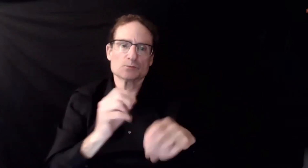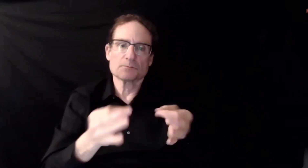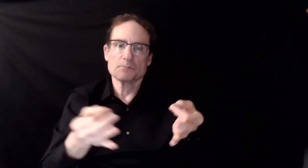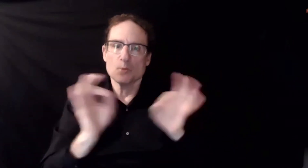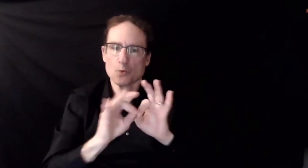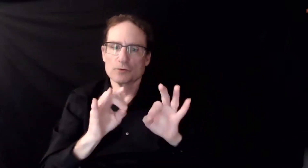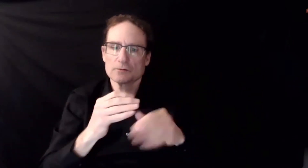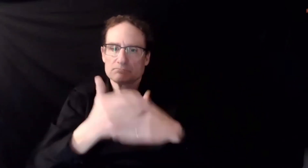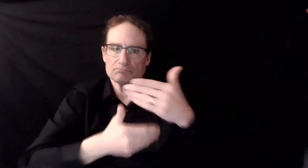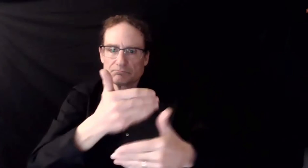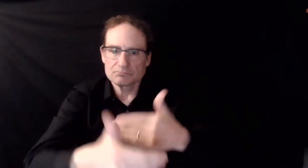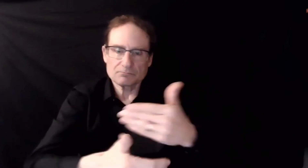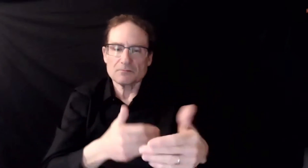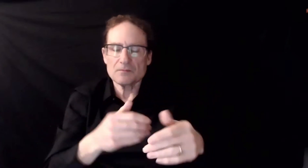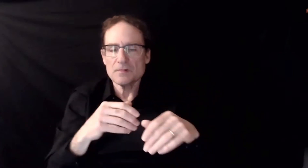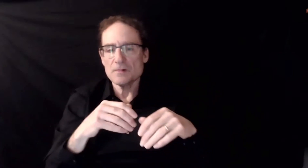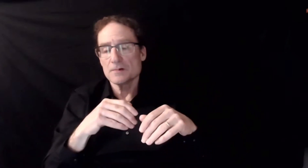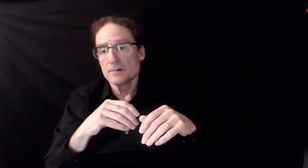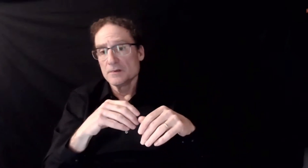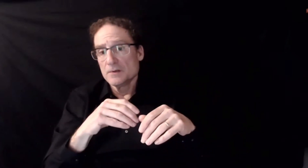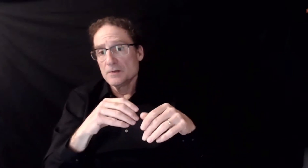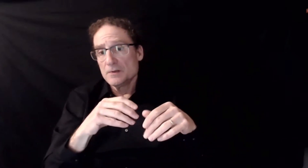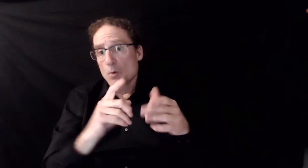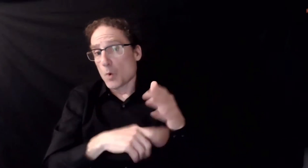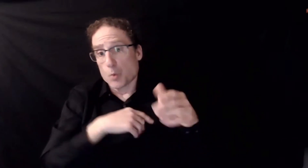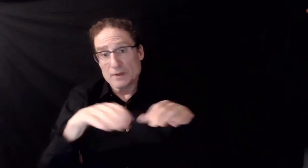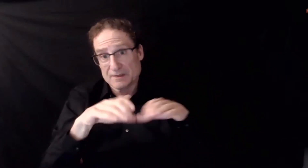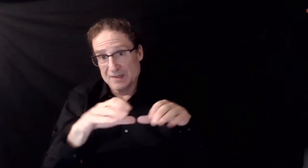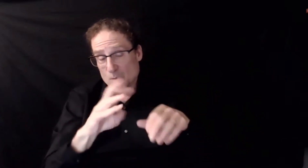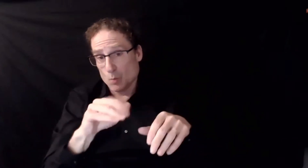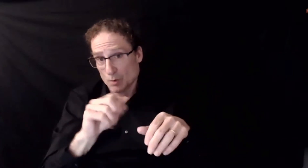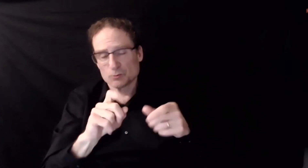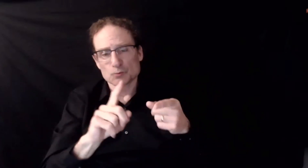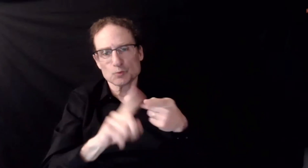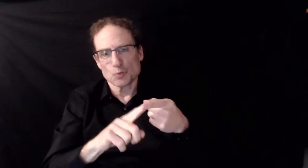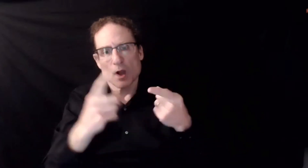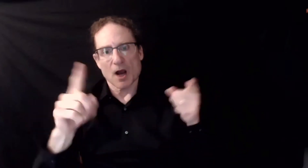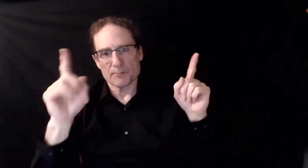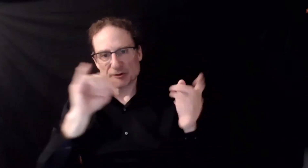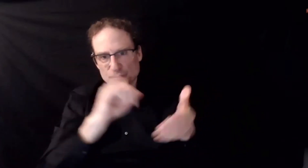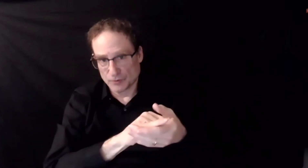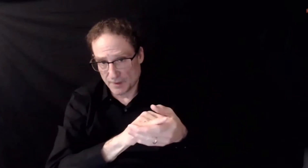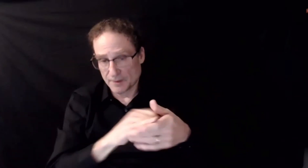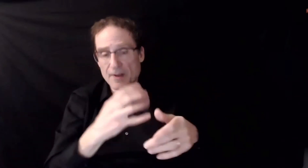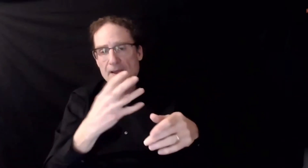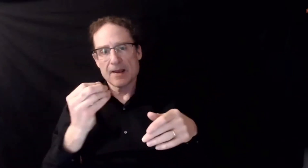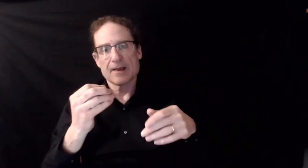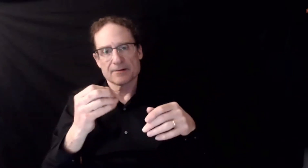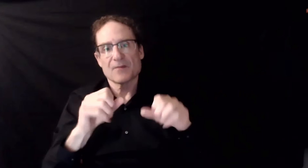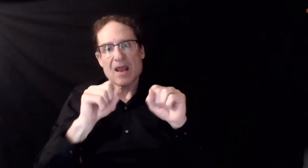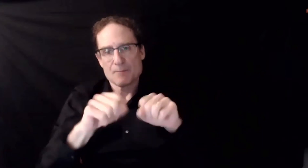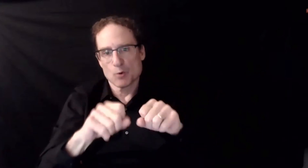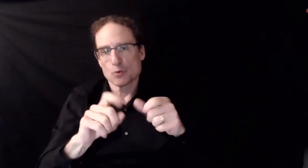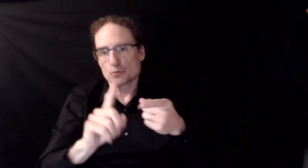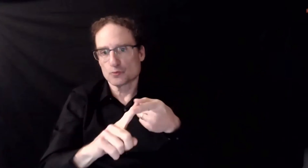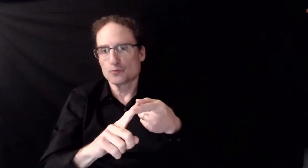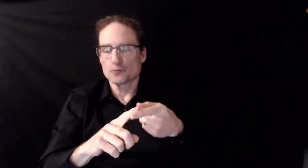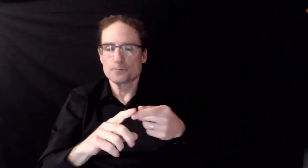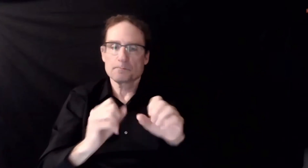and issues that were critical to the nature of the community. And what we did at the time, and what we accomplished then,